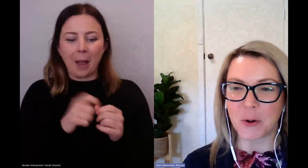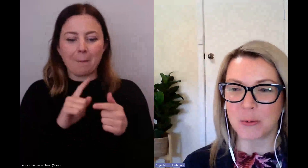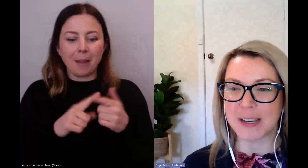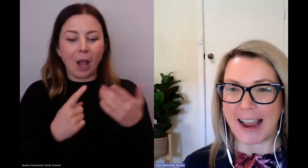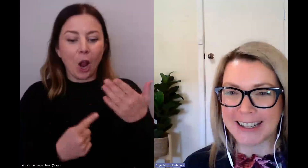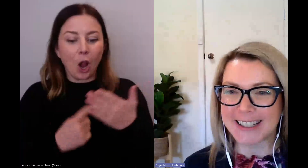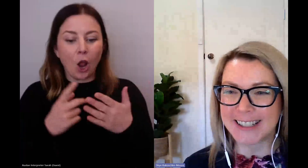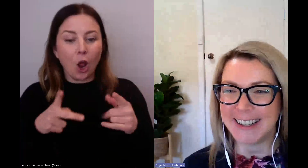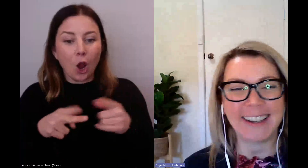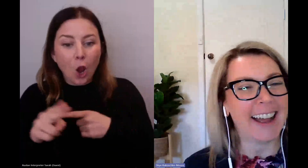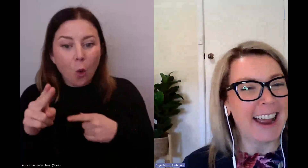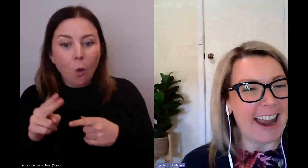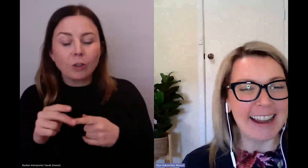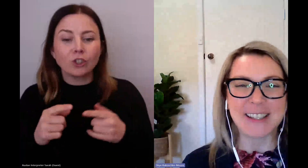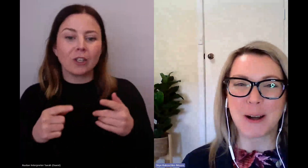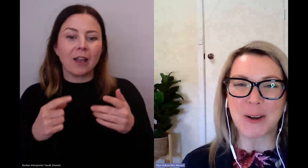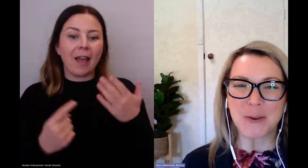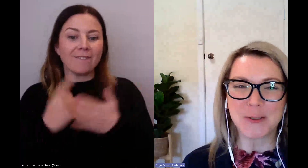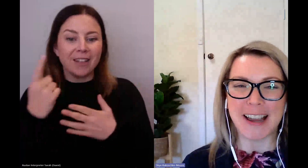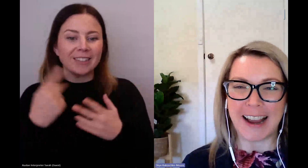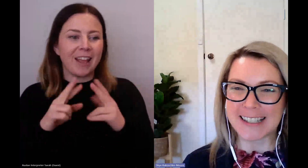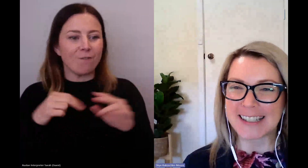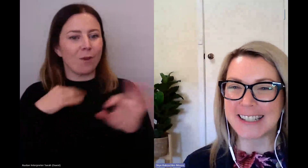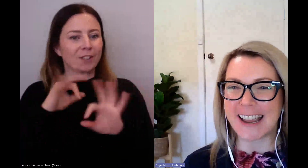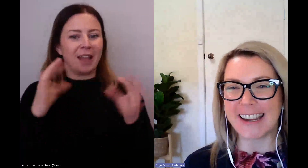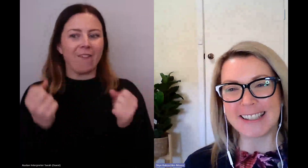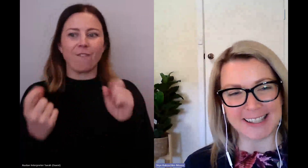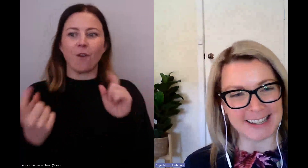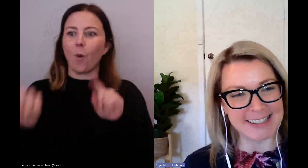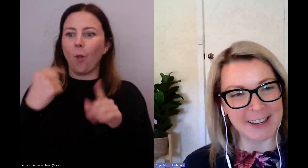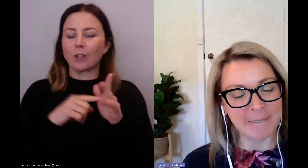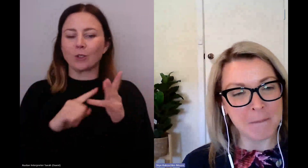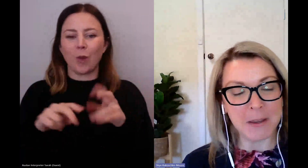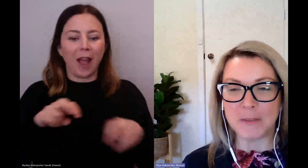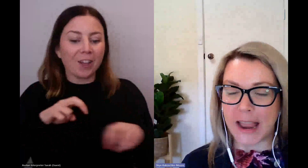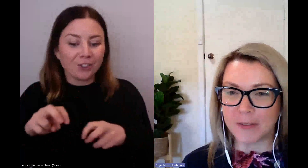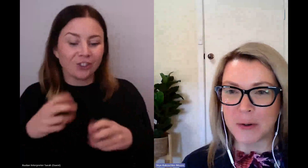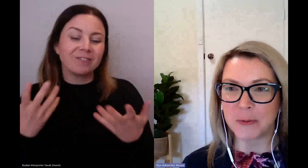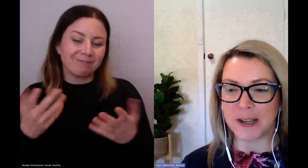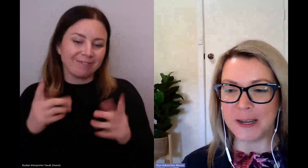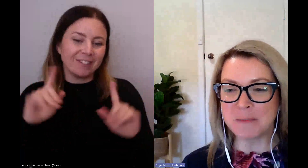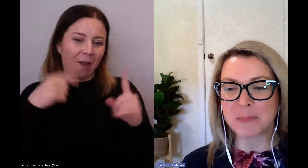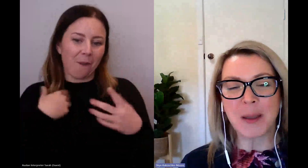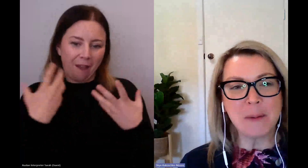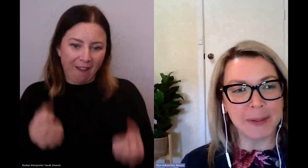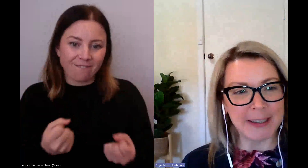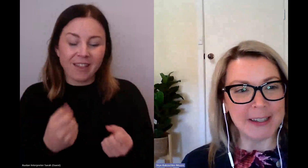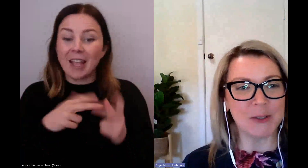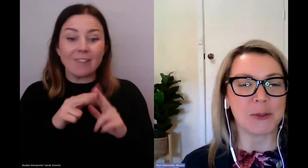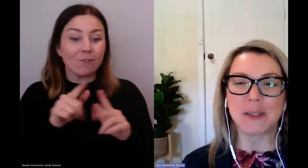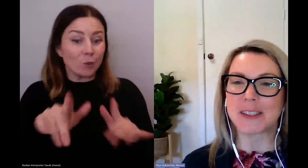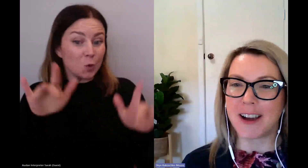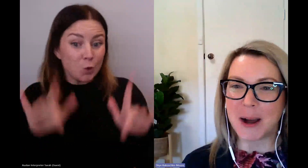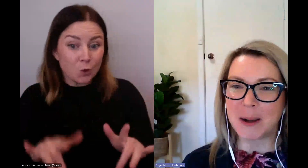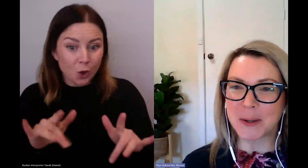a call to action. So our call to action today is this. If you haven't already, please do sign up